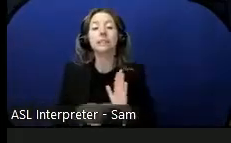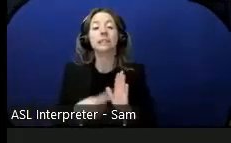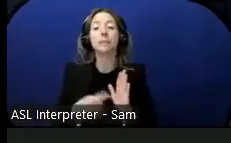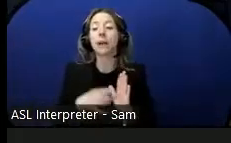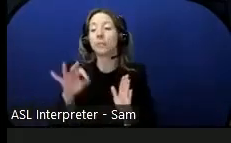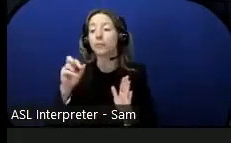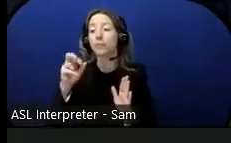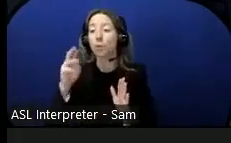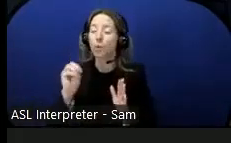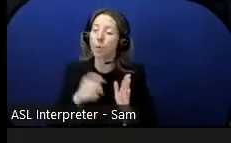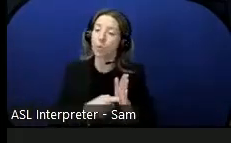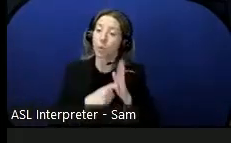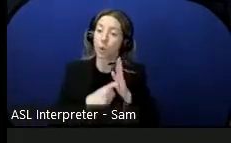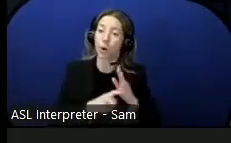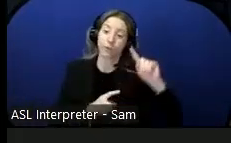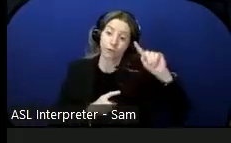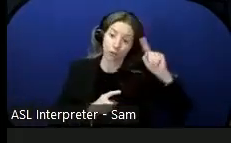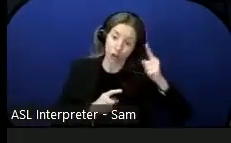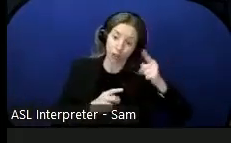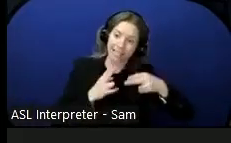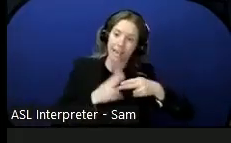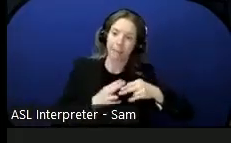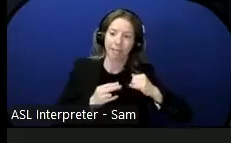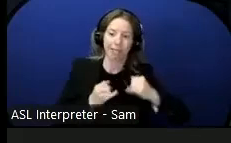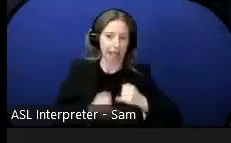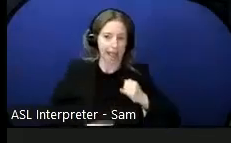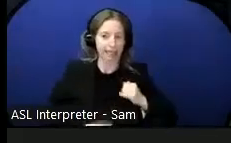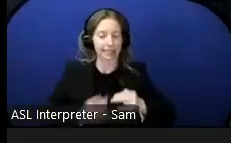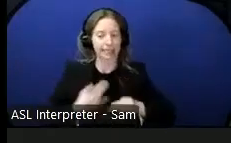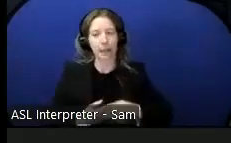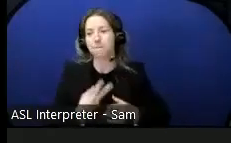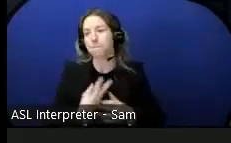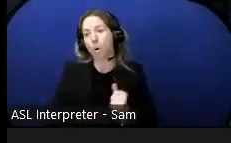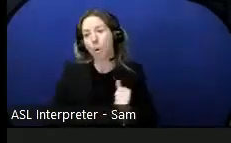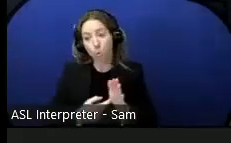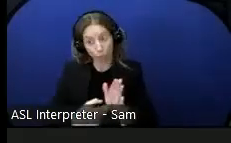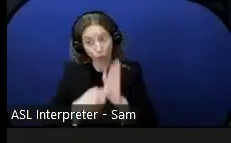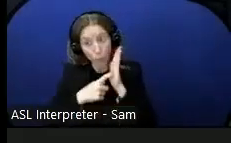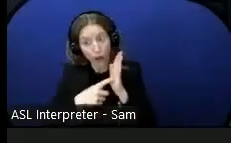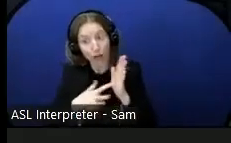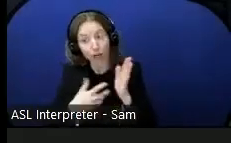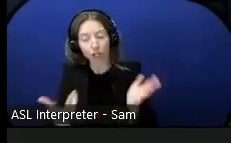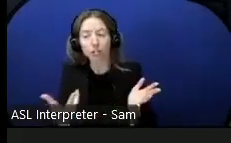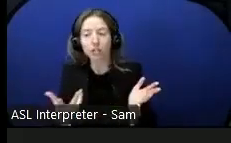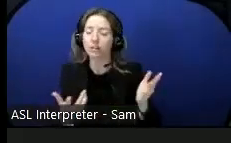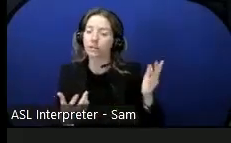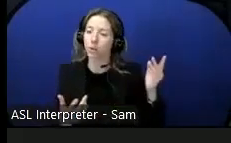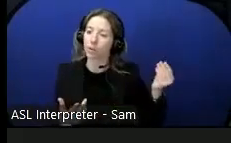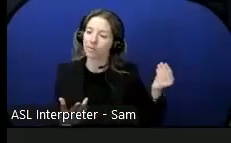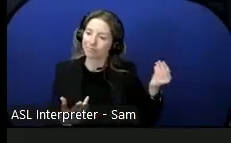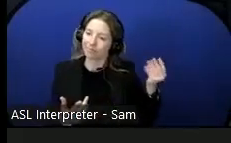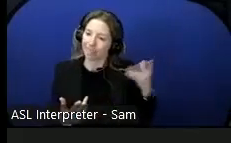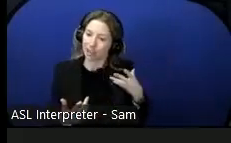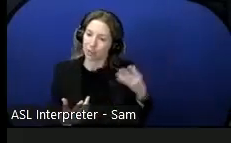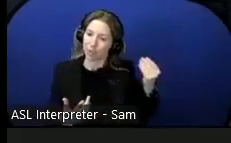but last name was marked as required in the system and it's going to throw back even though it didn't tell you it's required, and that's going to cause some confusion